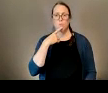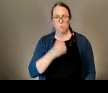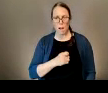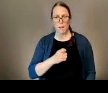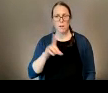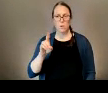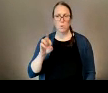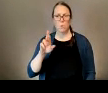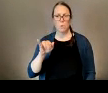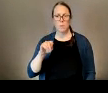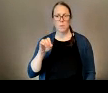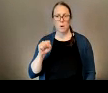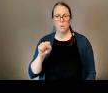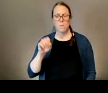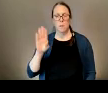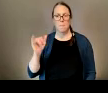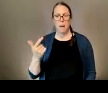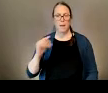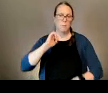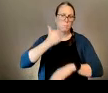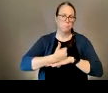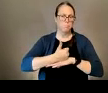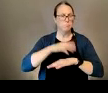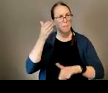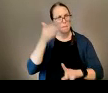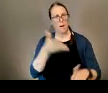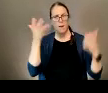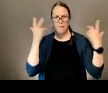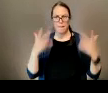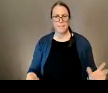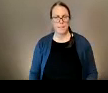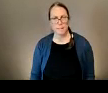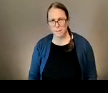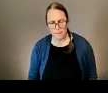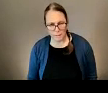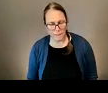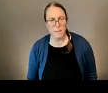which is not the great, not the best flavor, but anyway. The goal is just that we understand we are looking